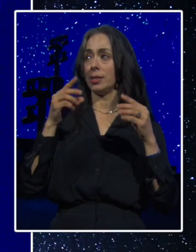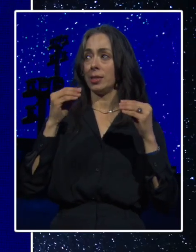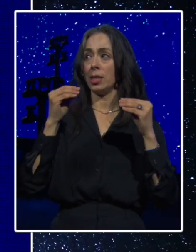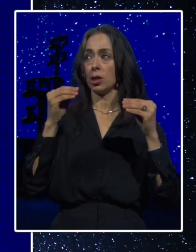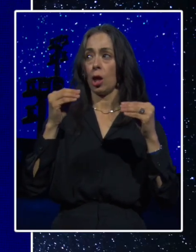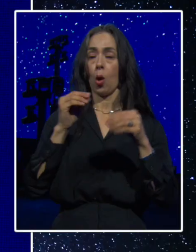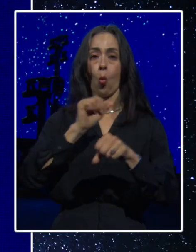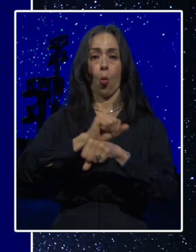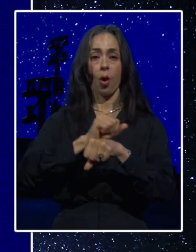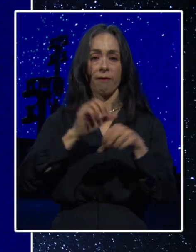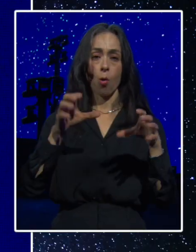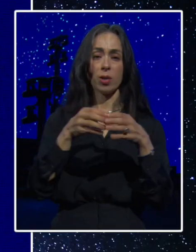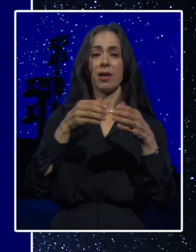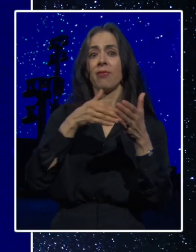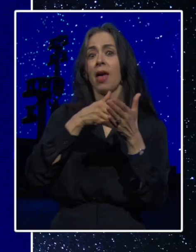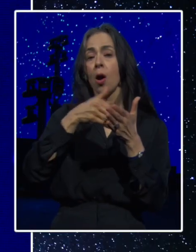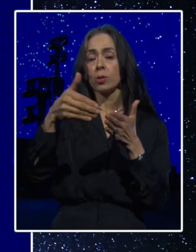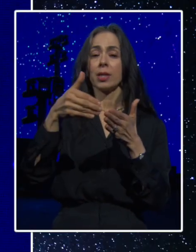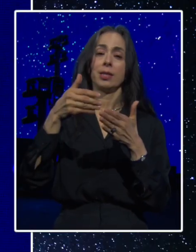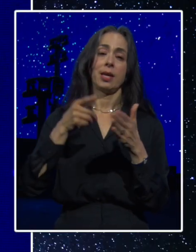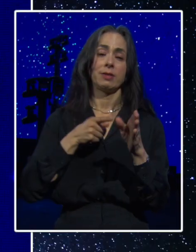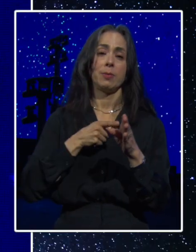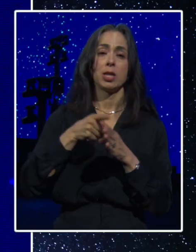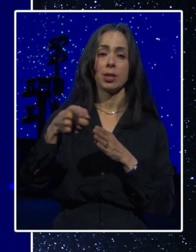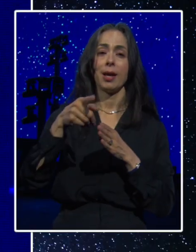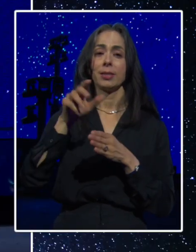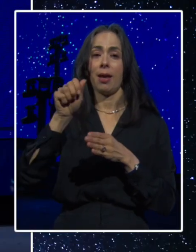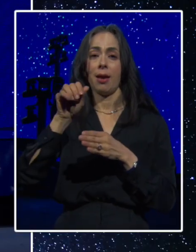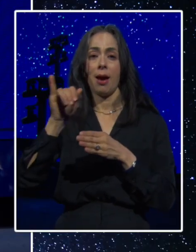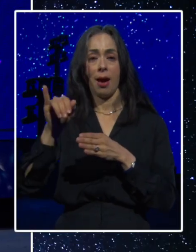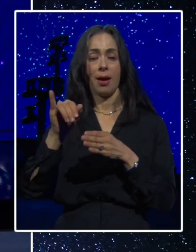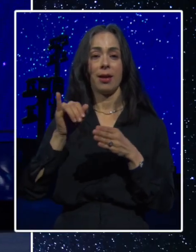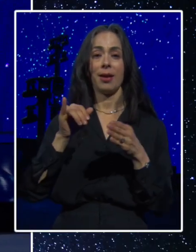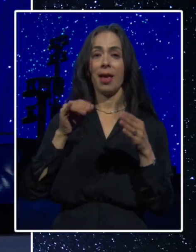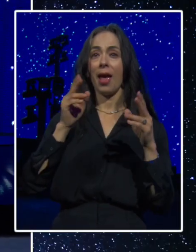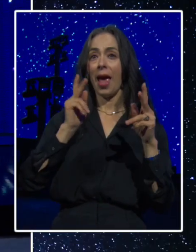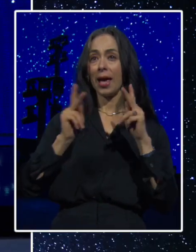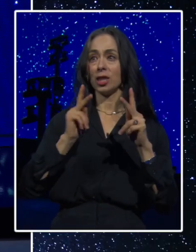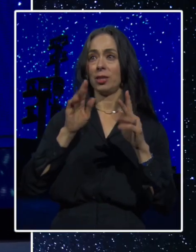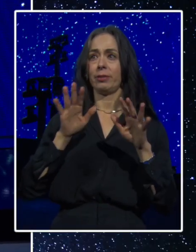of thousands of specialized AI agents working across the enterprise.